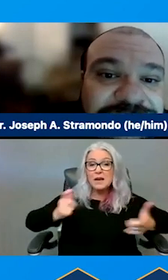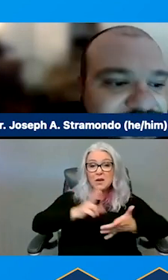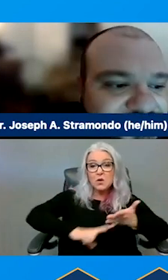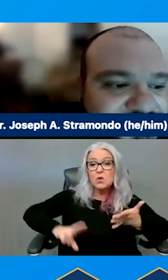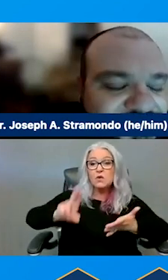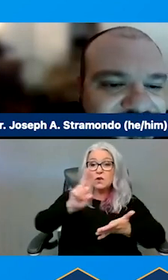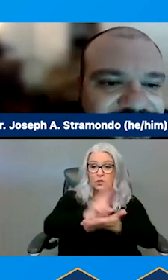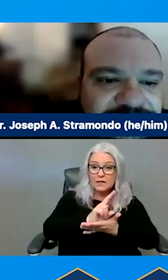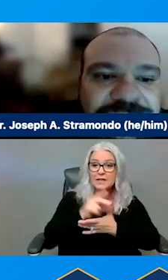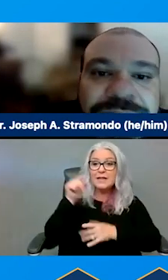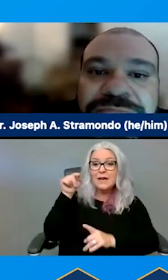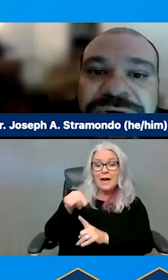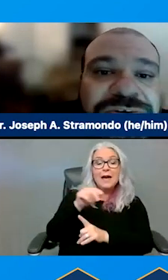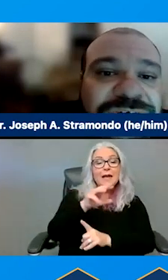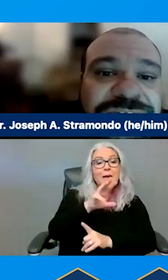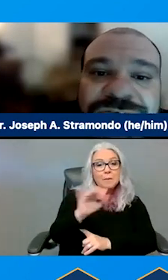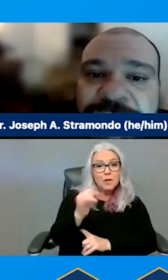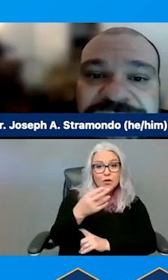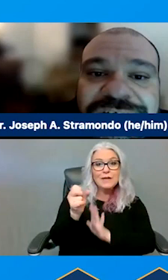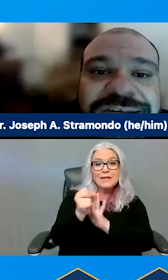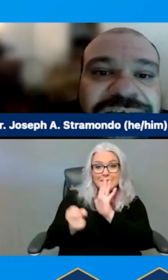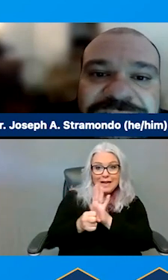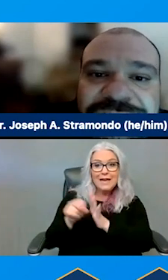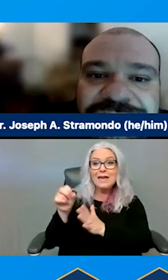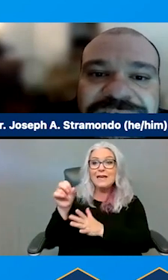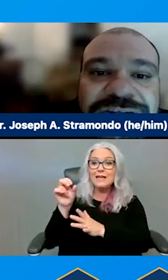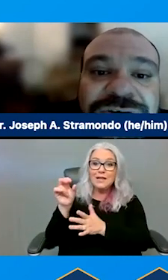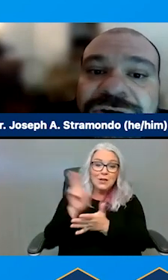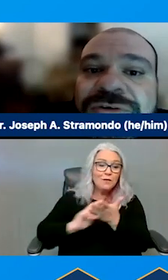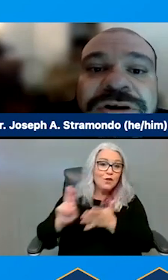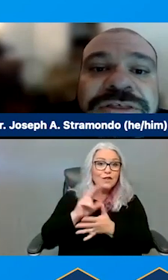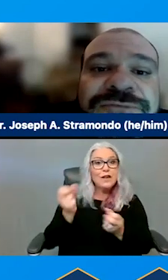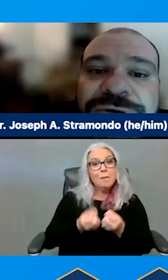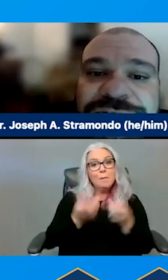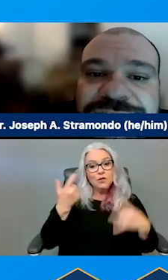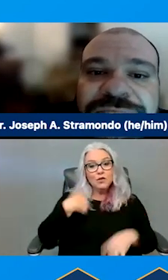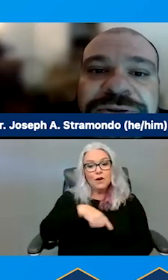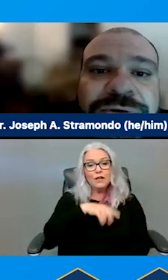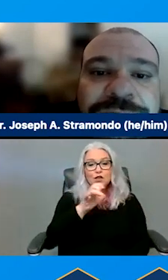college dormitory at Michigan state university where a bunch of us cripples got out together and took over one of the floors